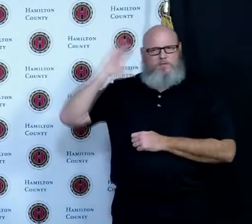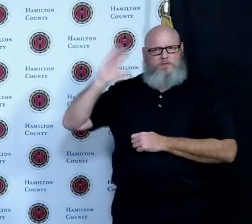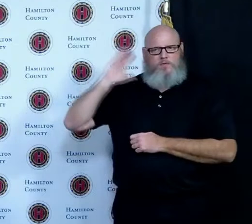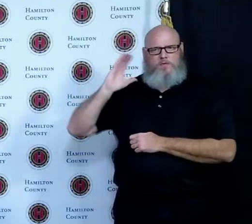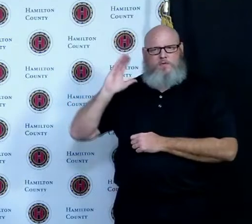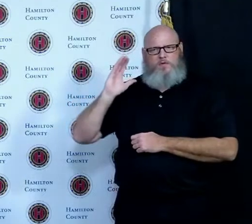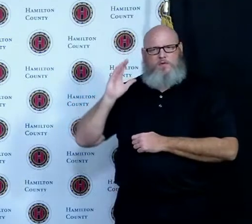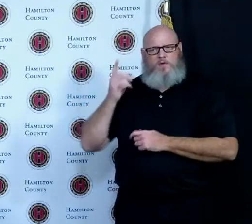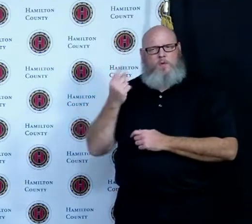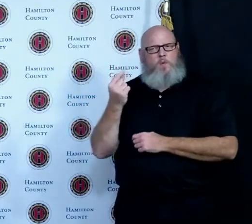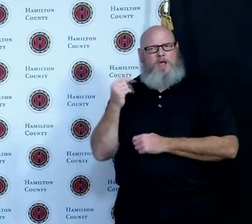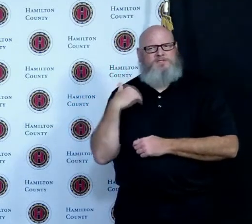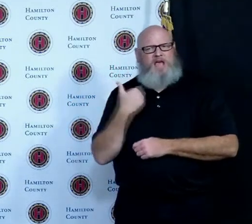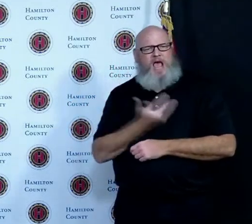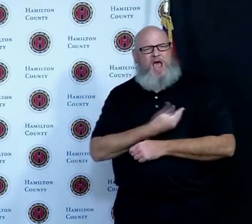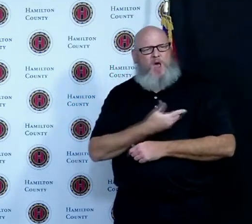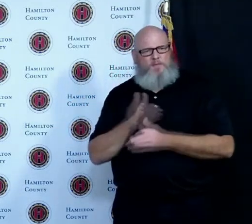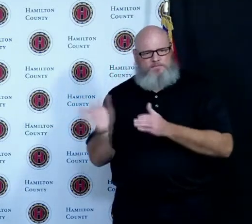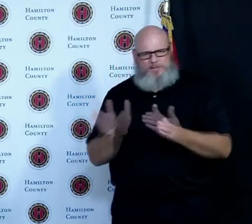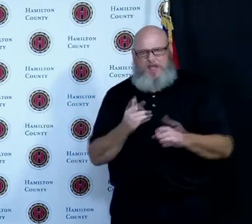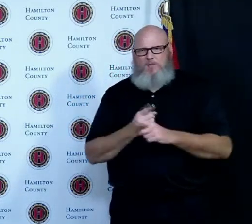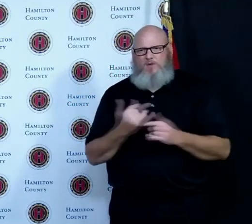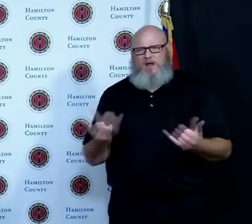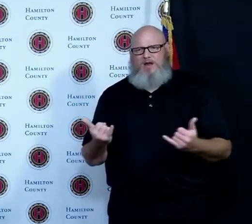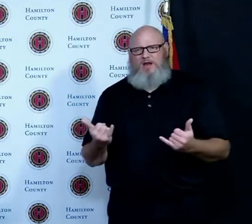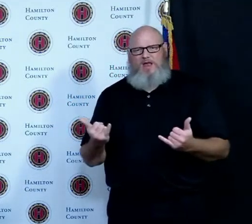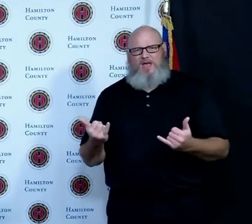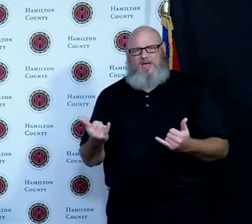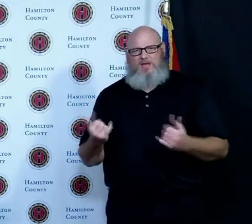I think the first part of that question it's really important to remember that Hamilton